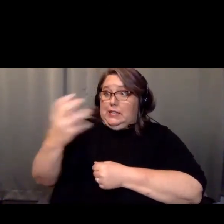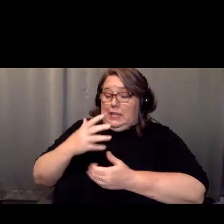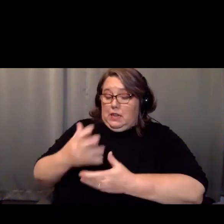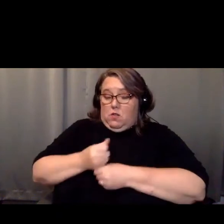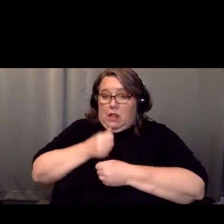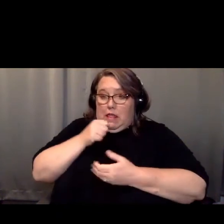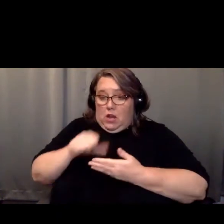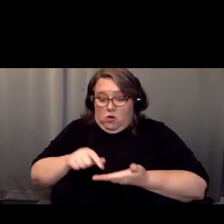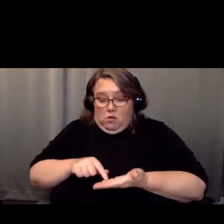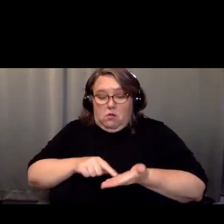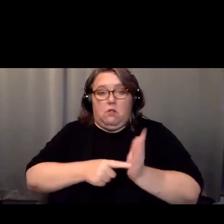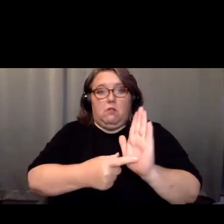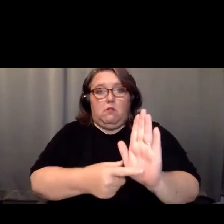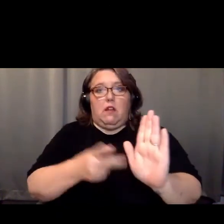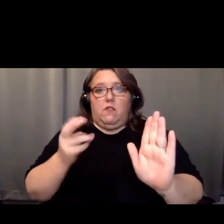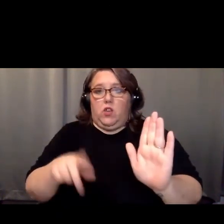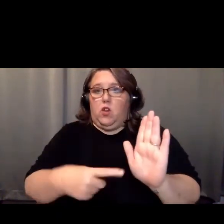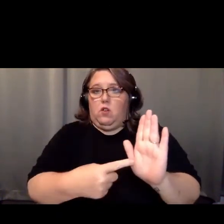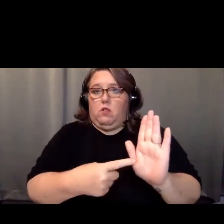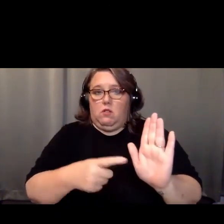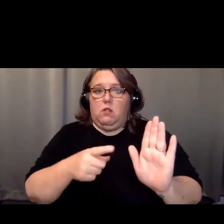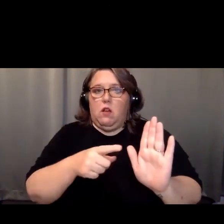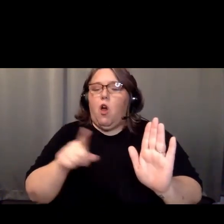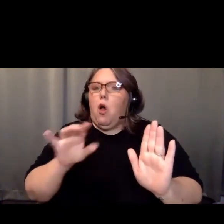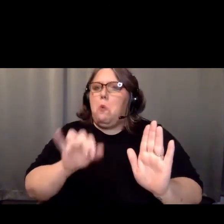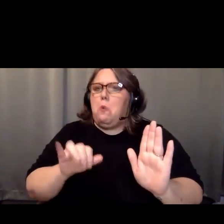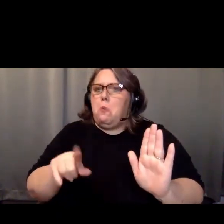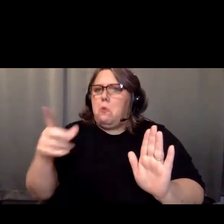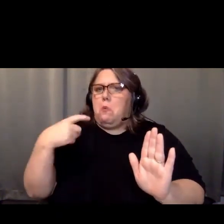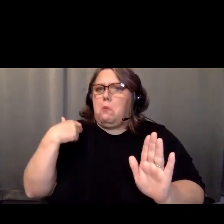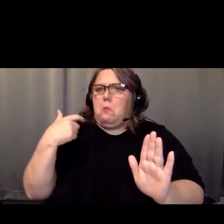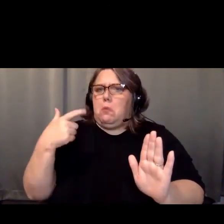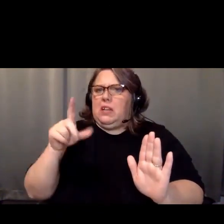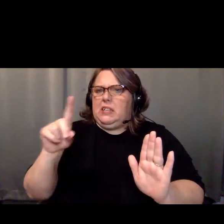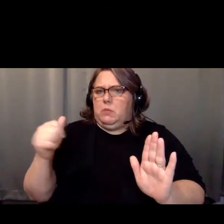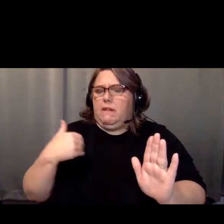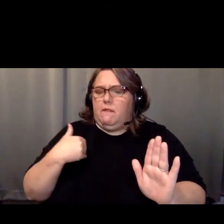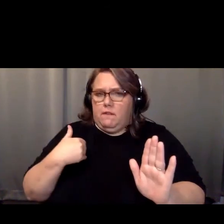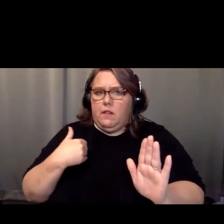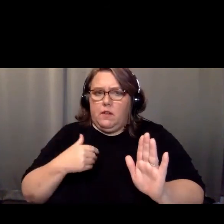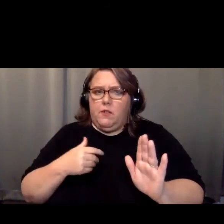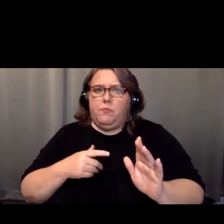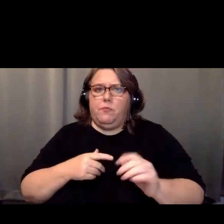that provide details about the benefits that the client or that the applicant has,